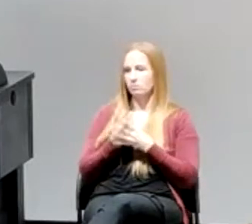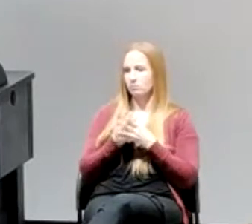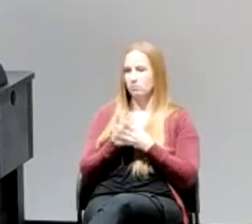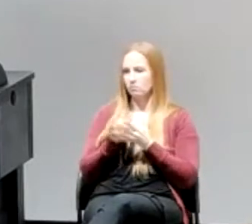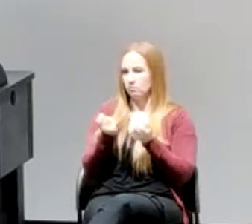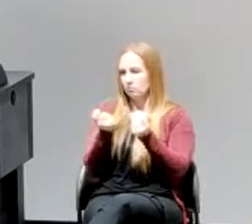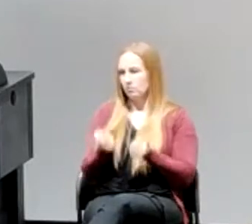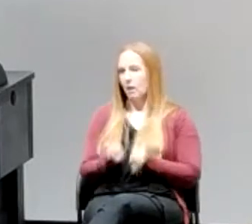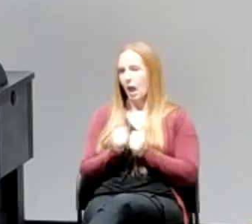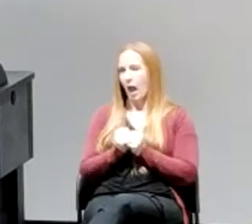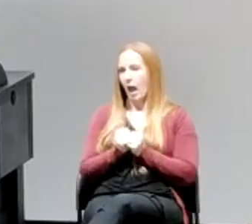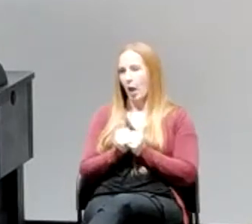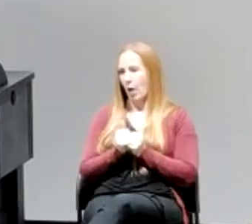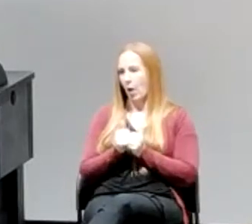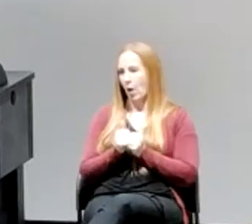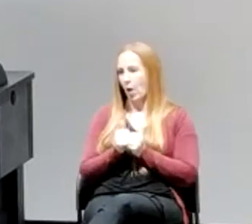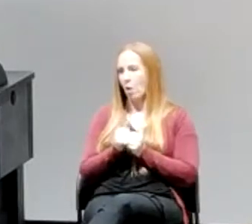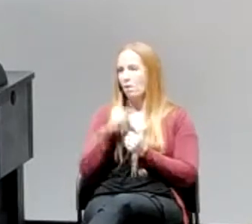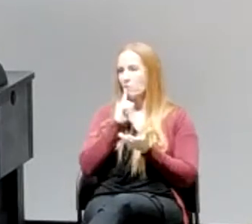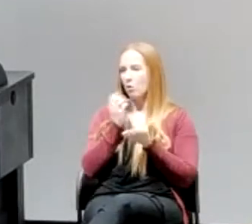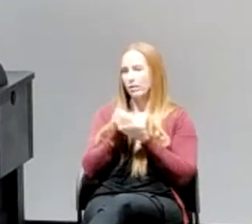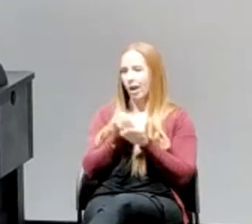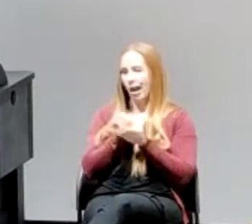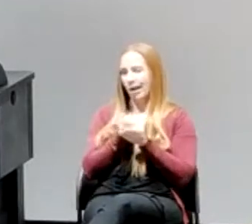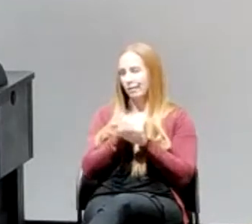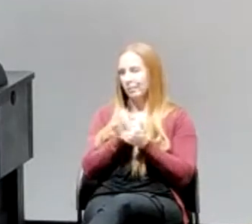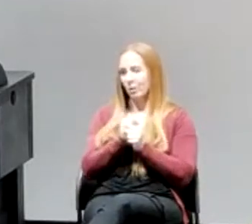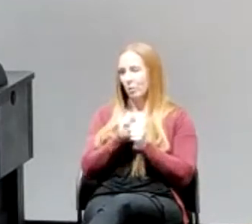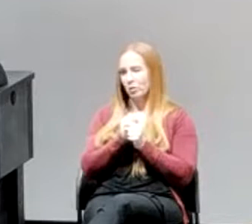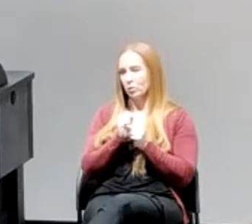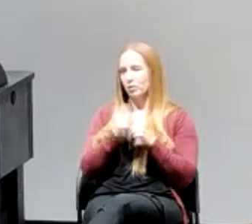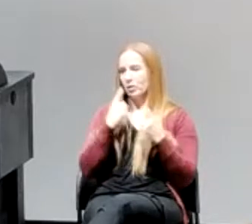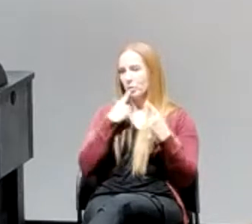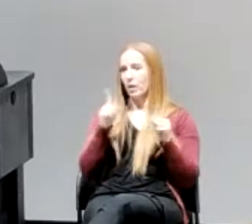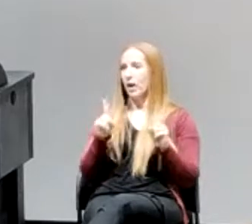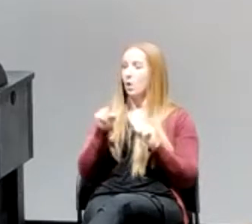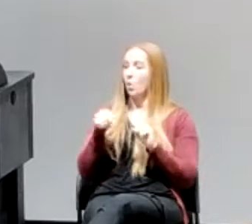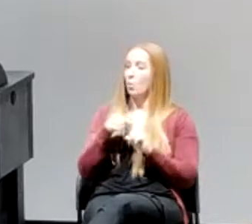We knew to hire ten thousand we were going to want to talk to a hundred thousand because that's how it works.